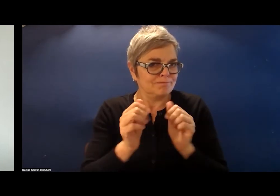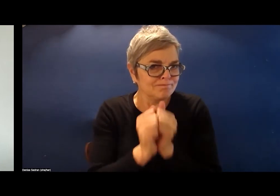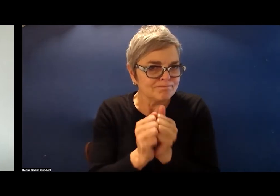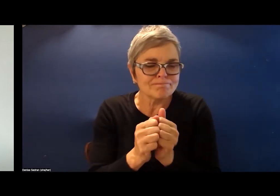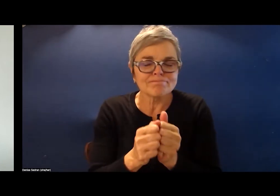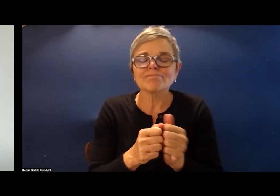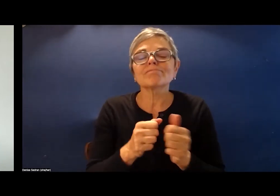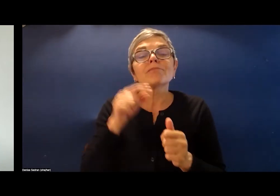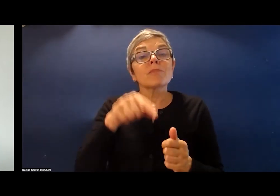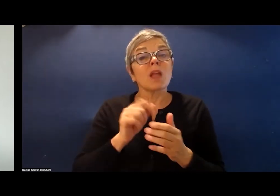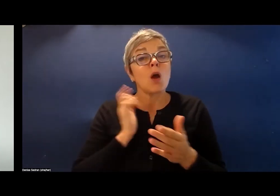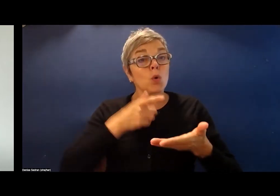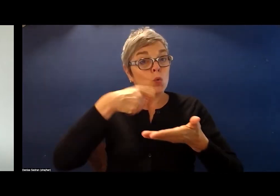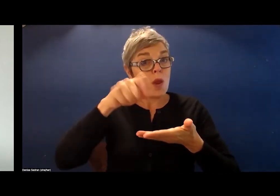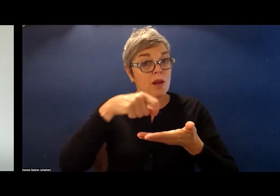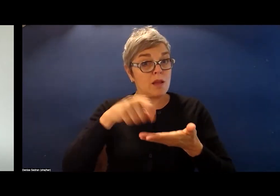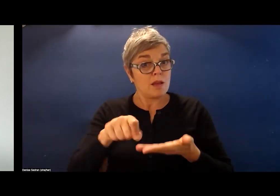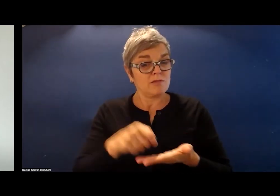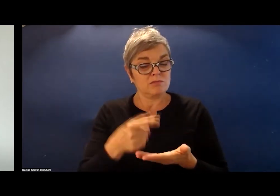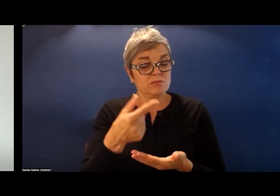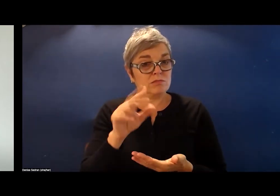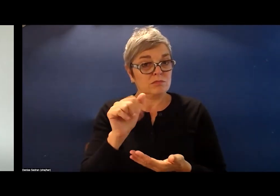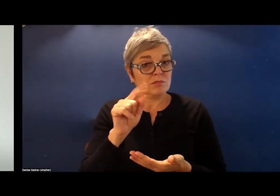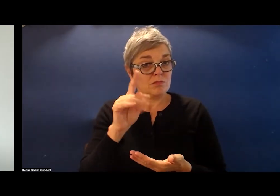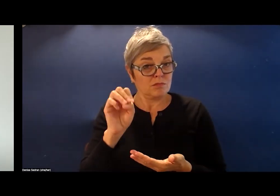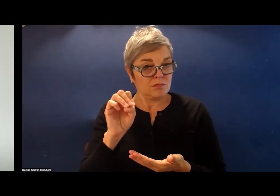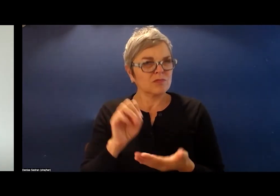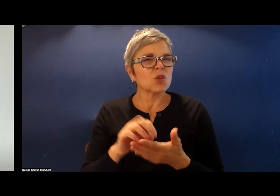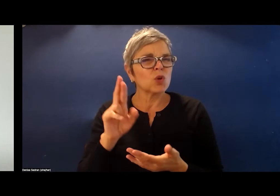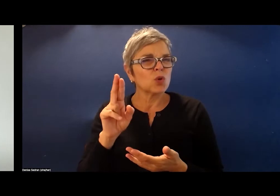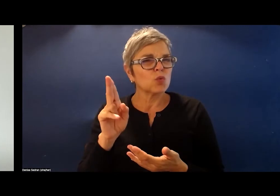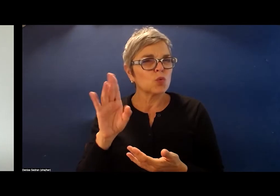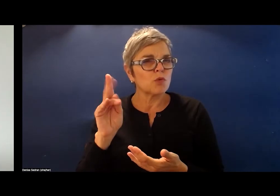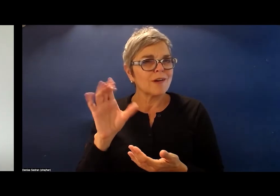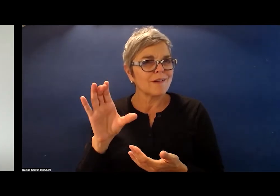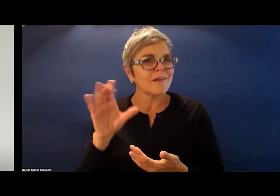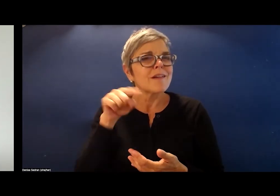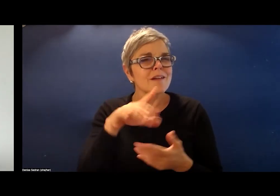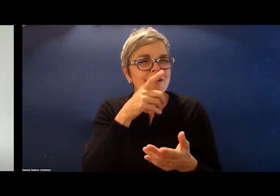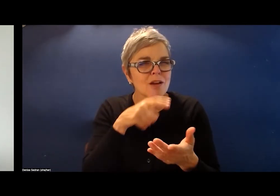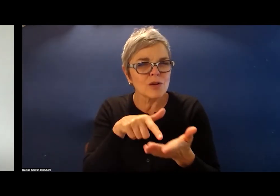for critical examination with our students and allowed them